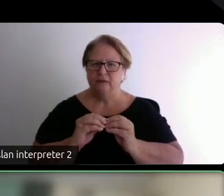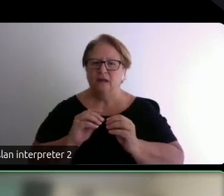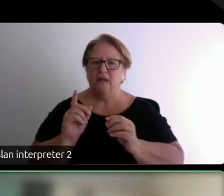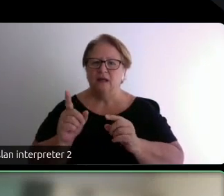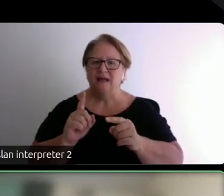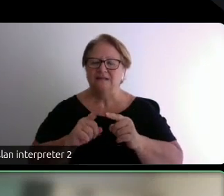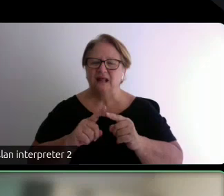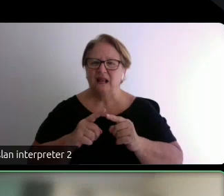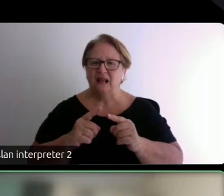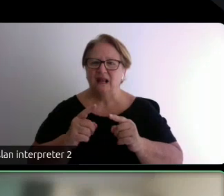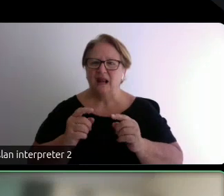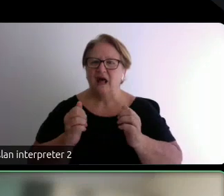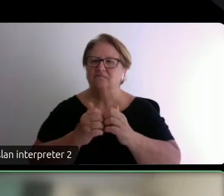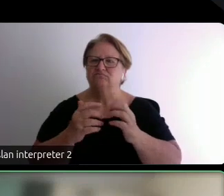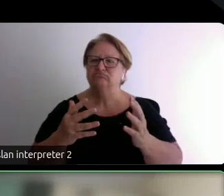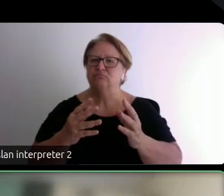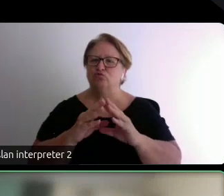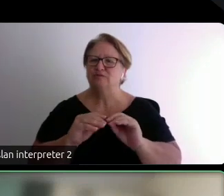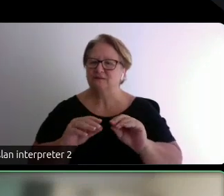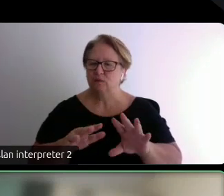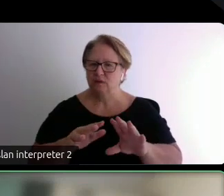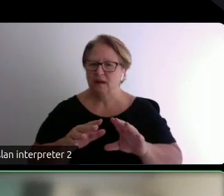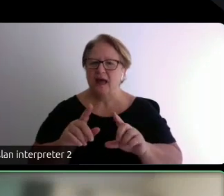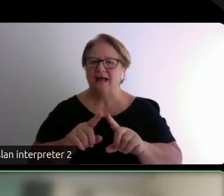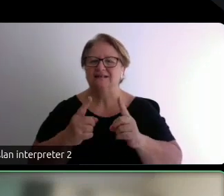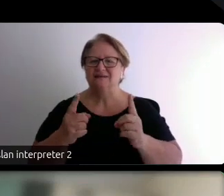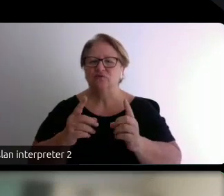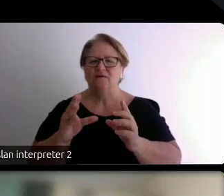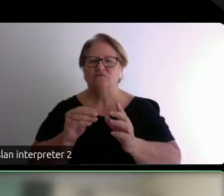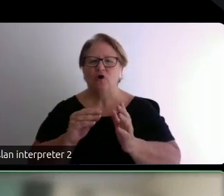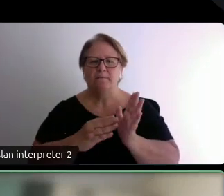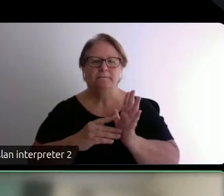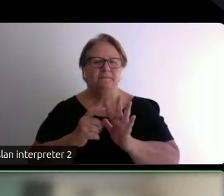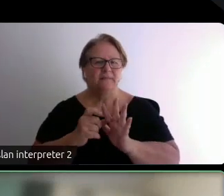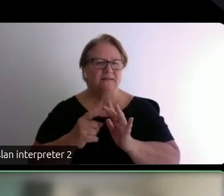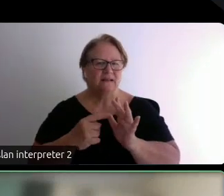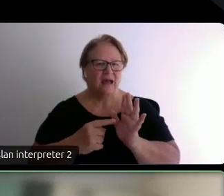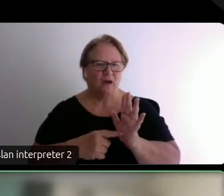is a dispute resolution process, it's different from a mediation. It's an excellent option for